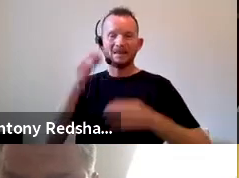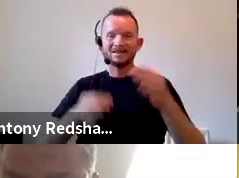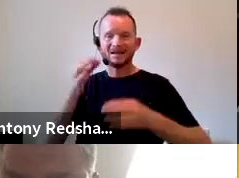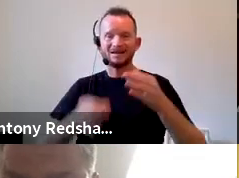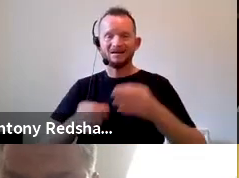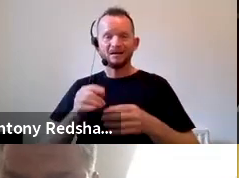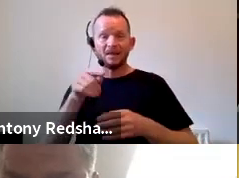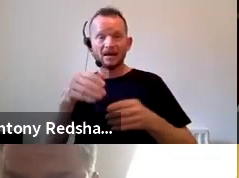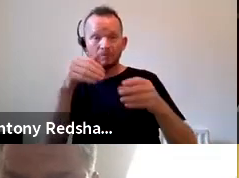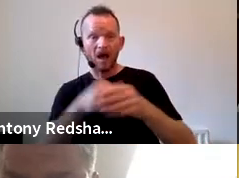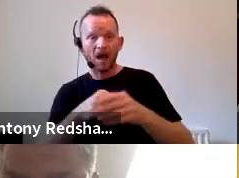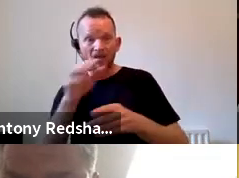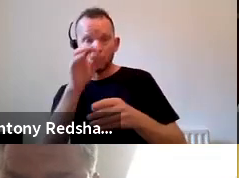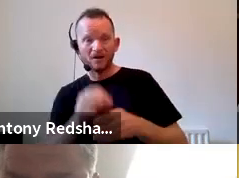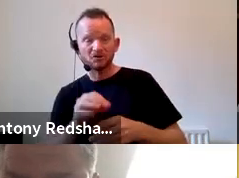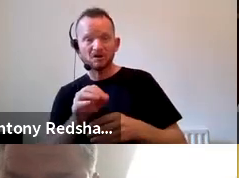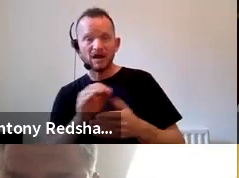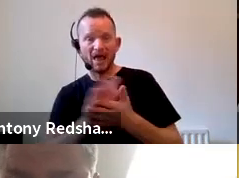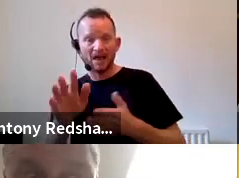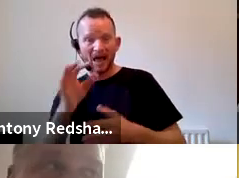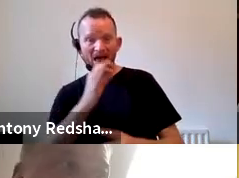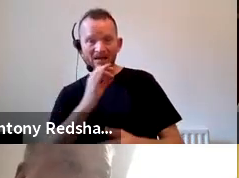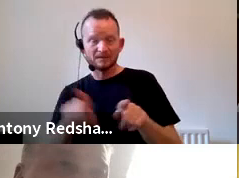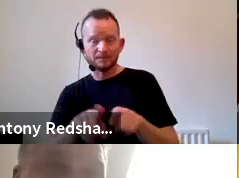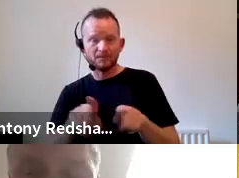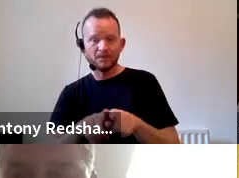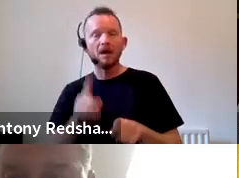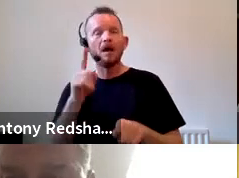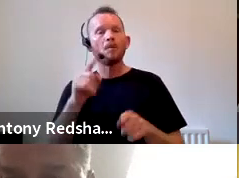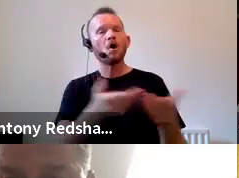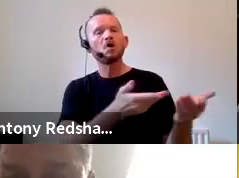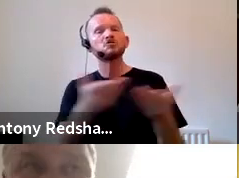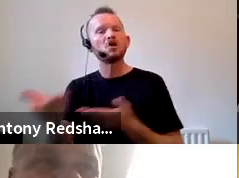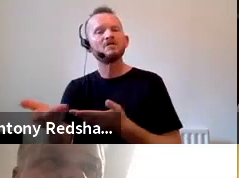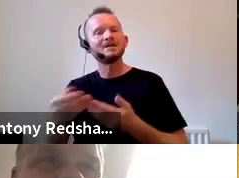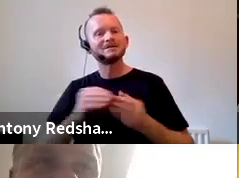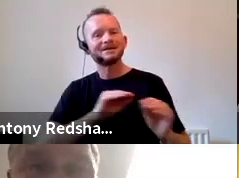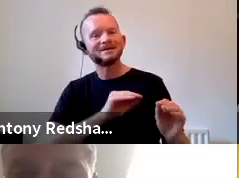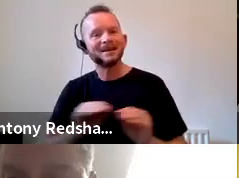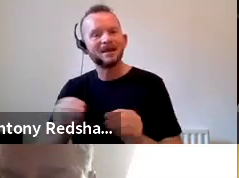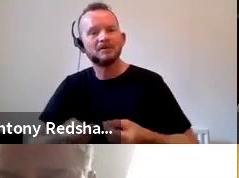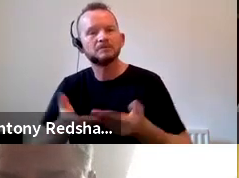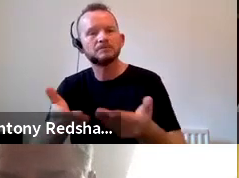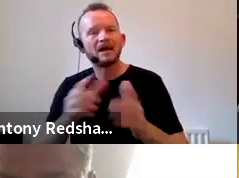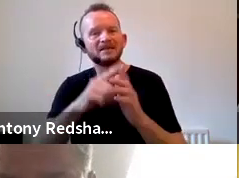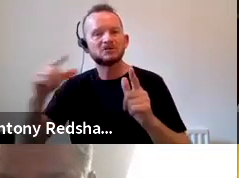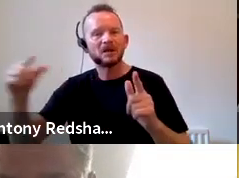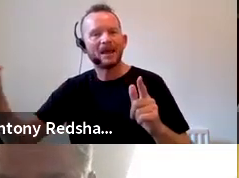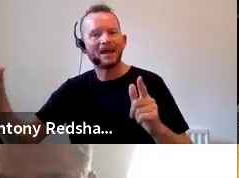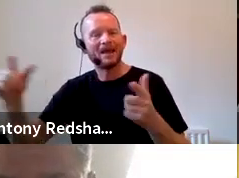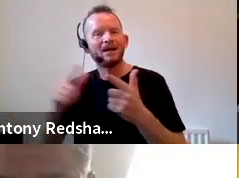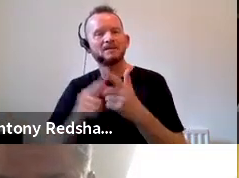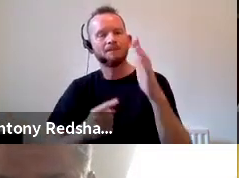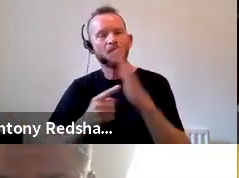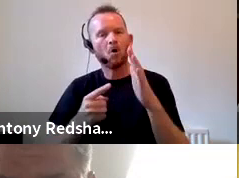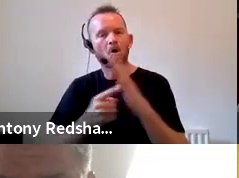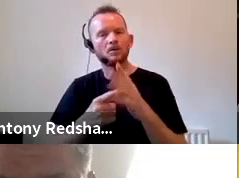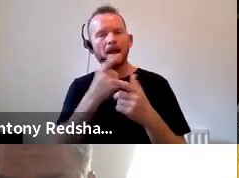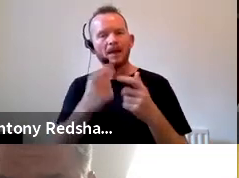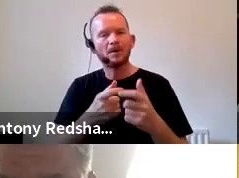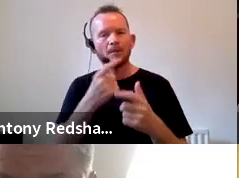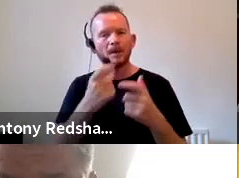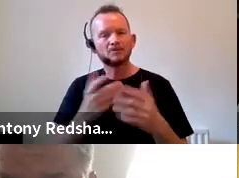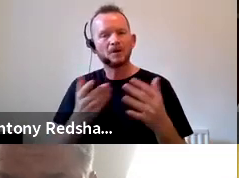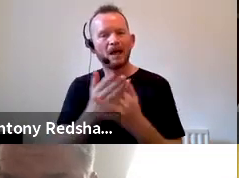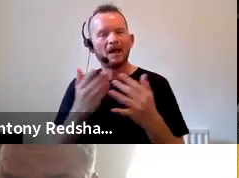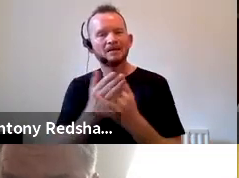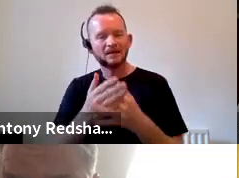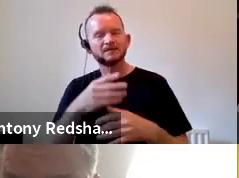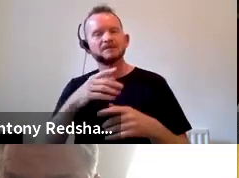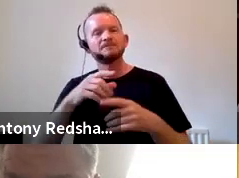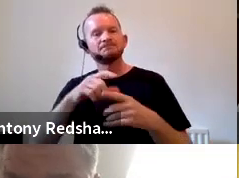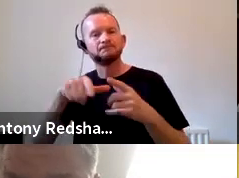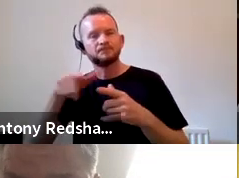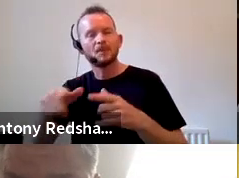question that you asked, as well, but also services are being delivered digitally now and it's very important that we enable people to access services to get some more for instance, minute remaining under with mental health.